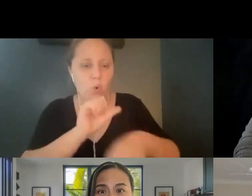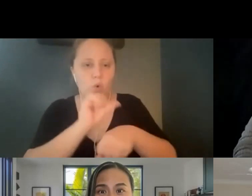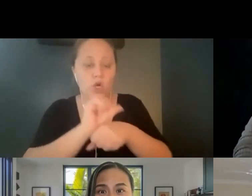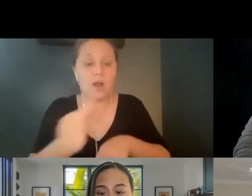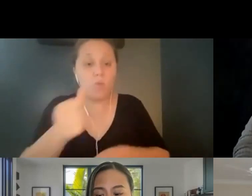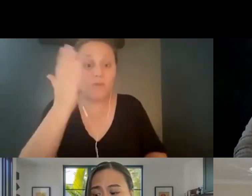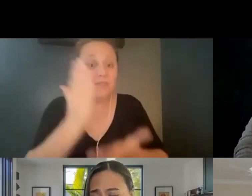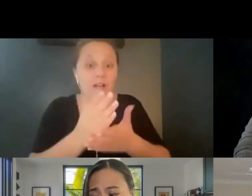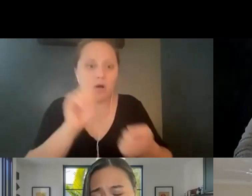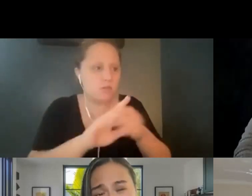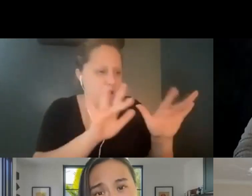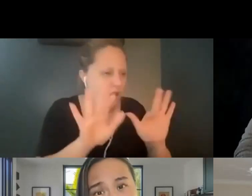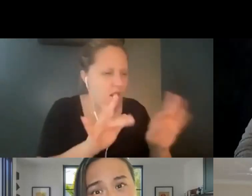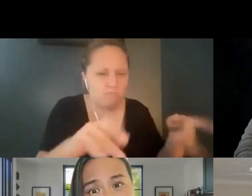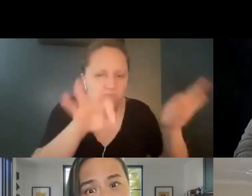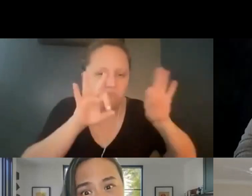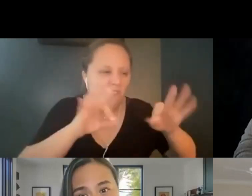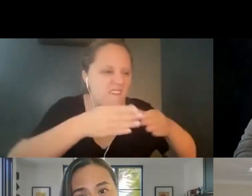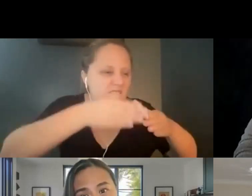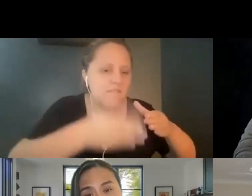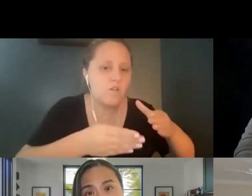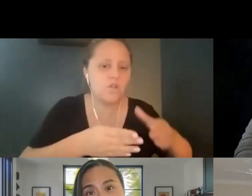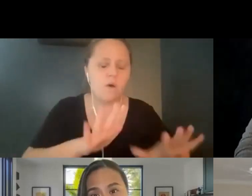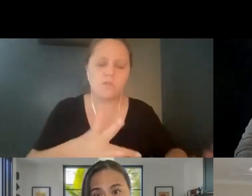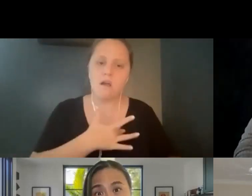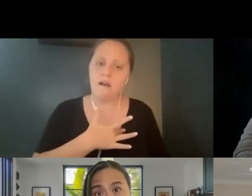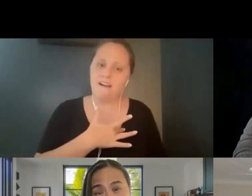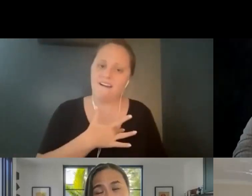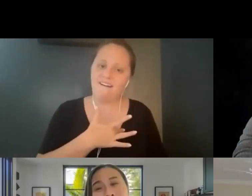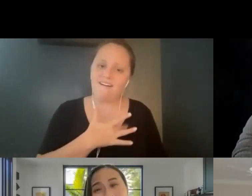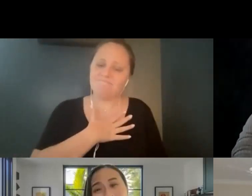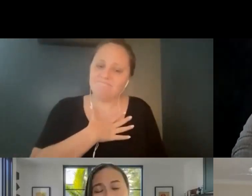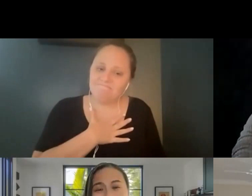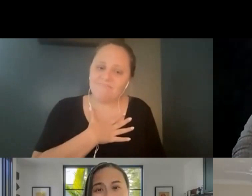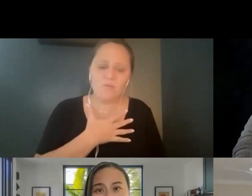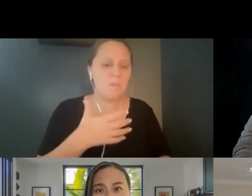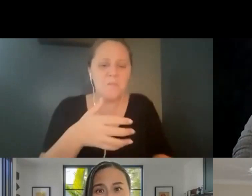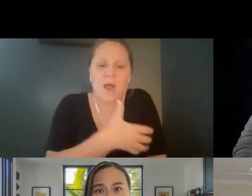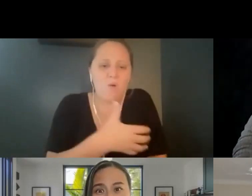completed and that was so striking to me. It meant so much. Like,